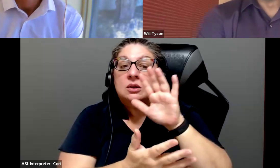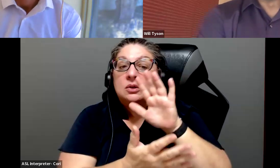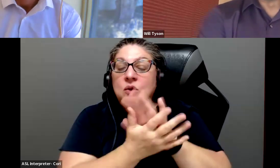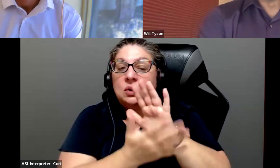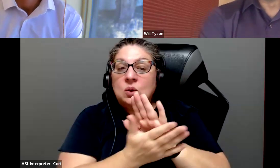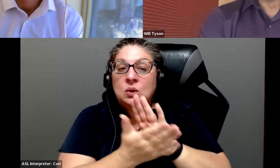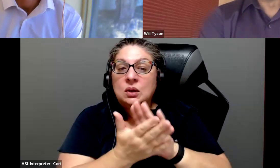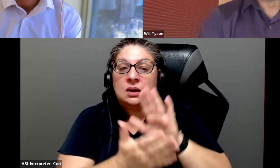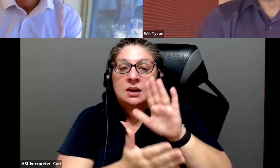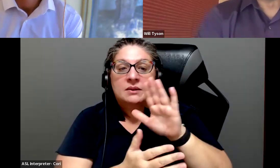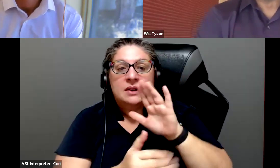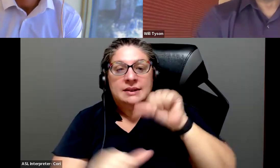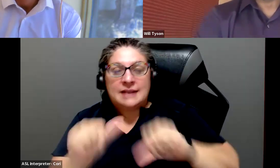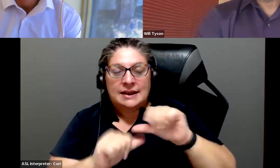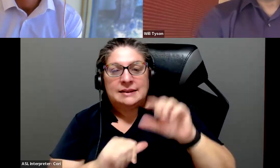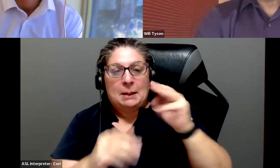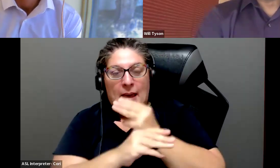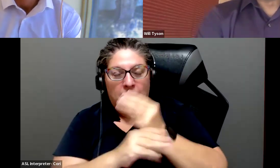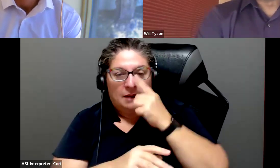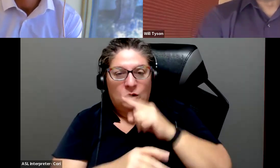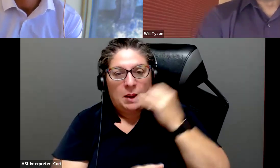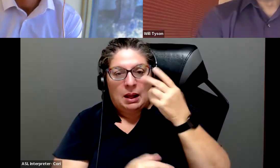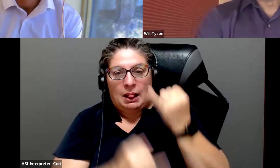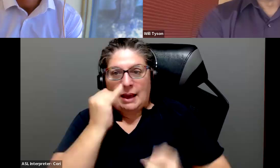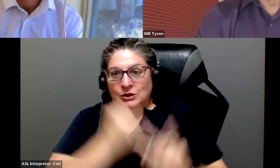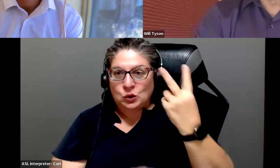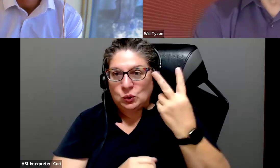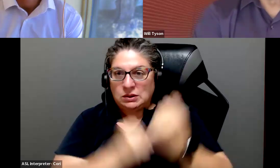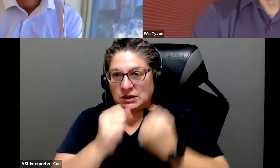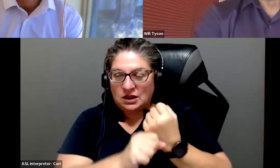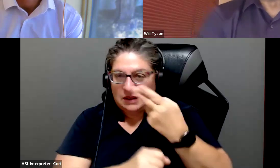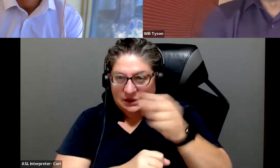for my last two years of high school, where I engaged with a lot of other very